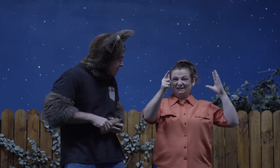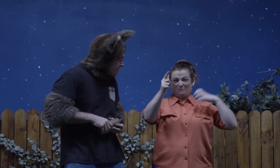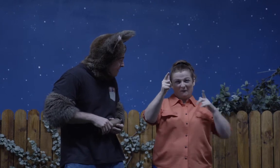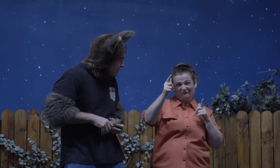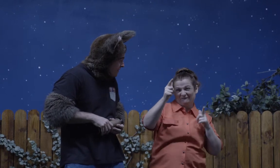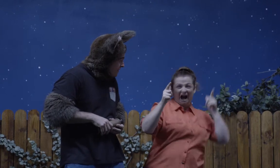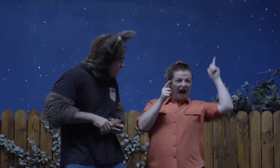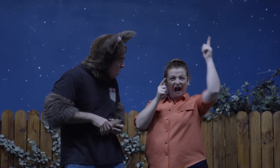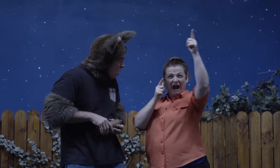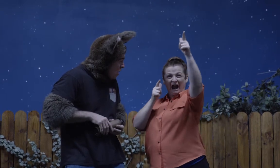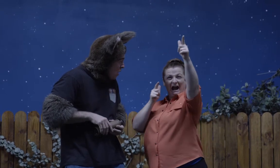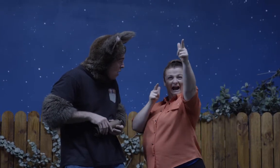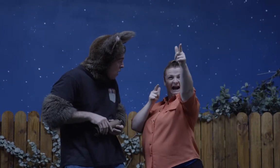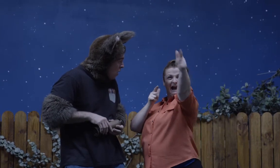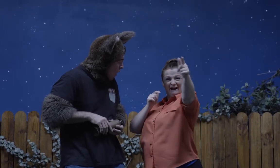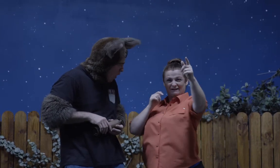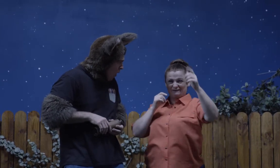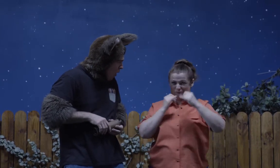But the sun is even further.